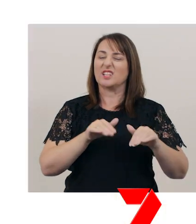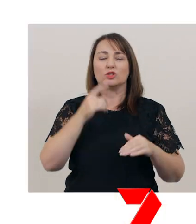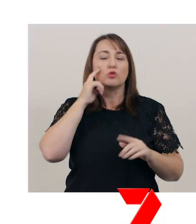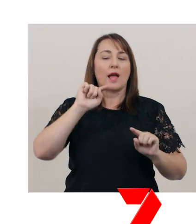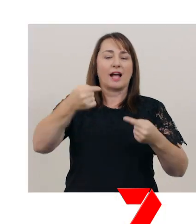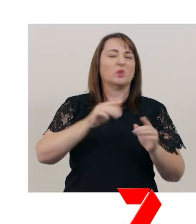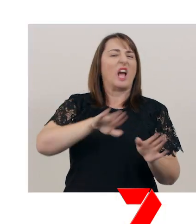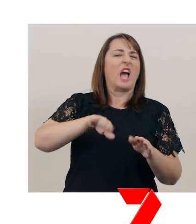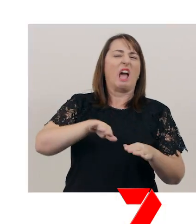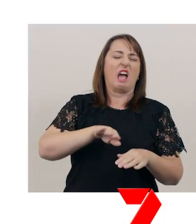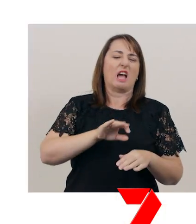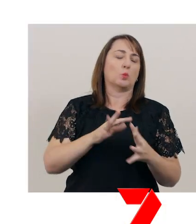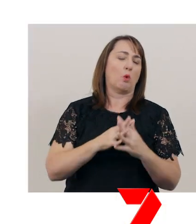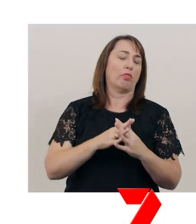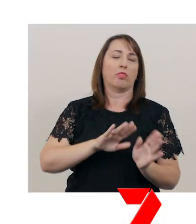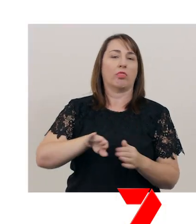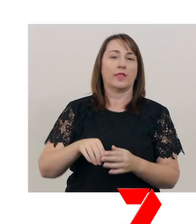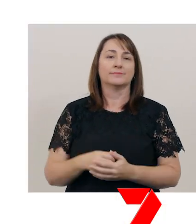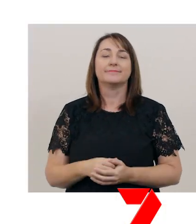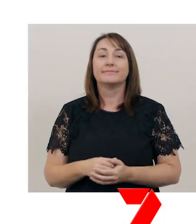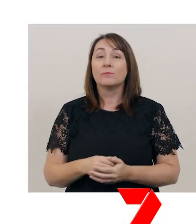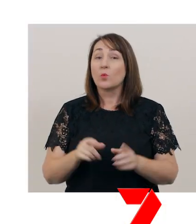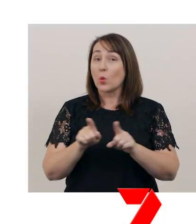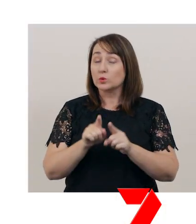Authors also use emphasis to influence their readers.